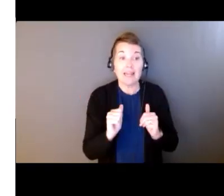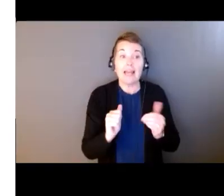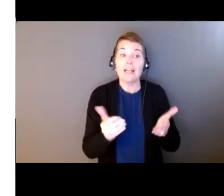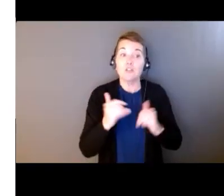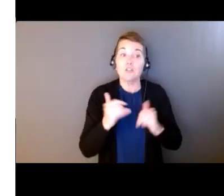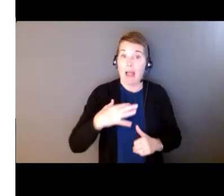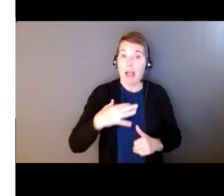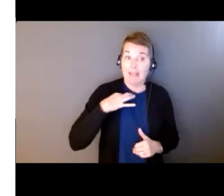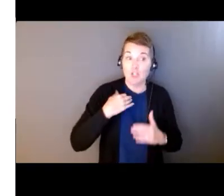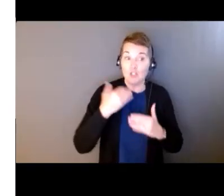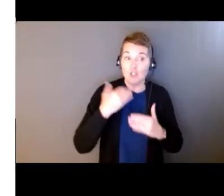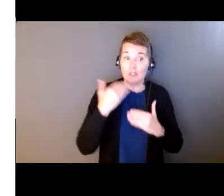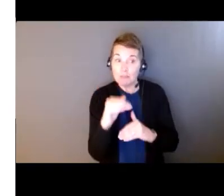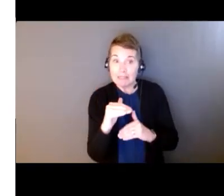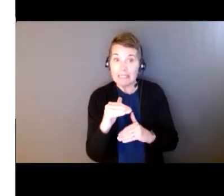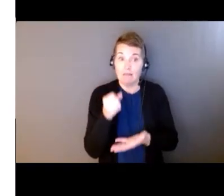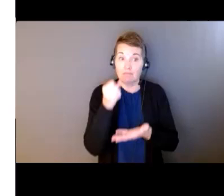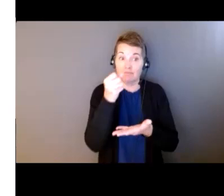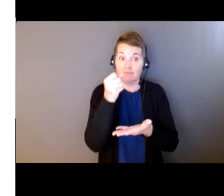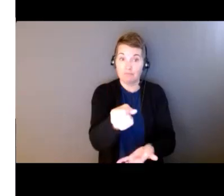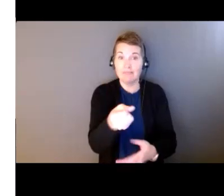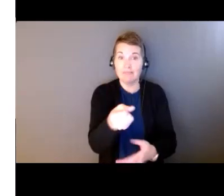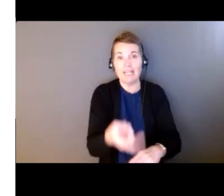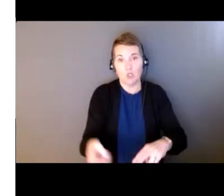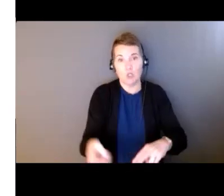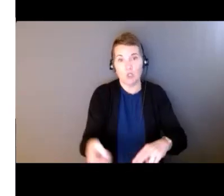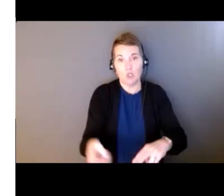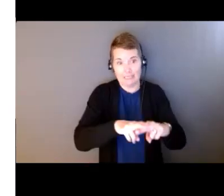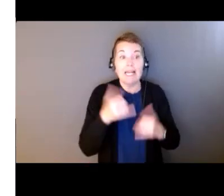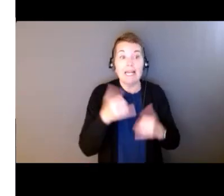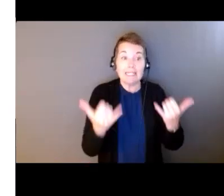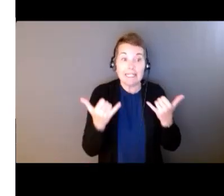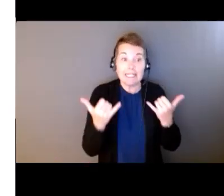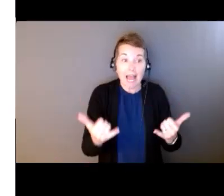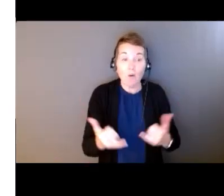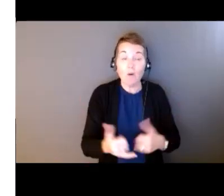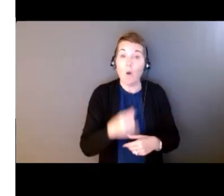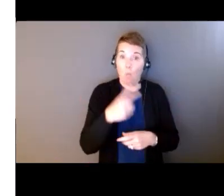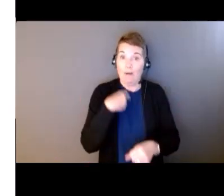You will now be able to apply up to six times per calendar year.